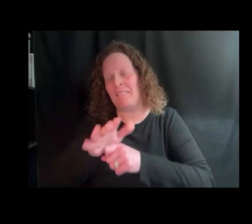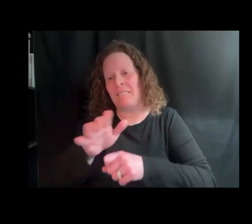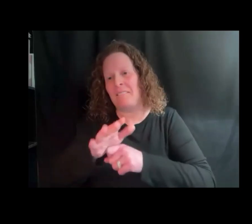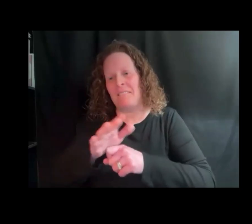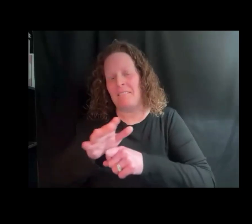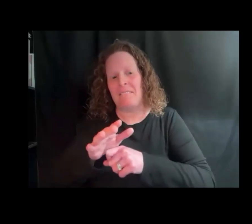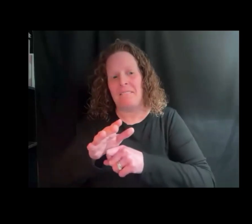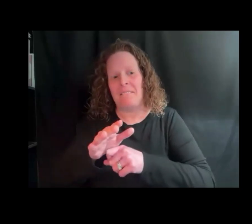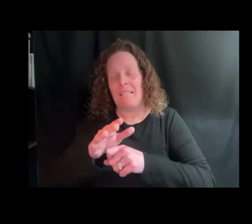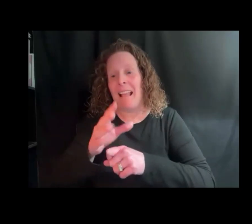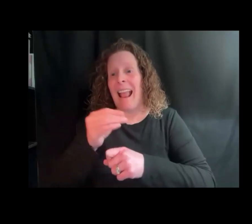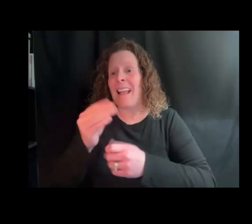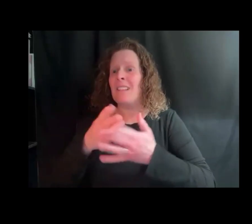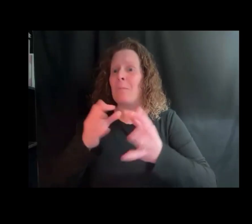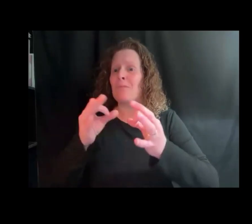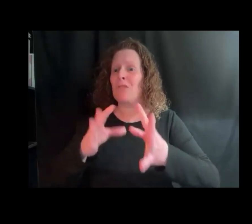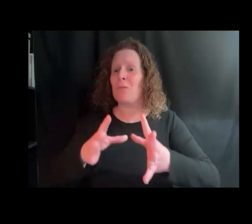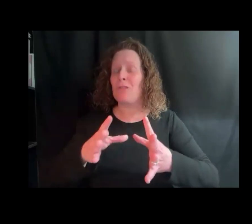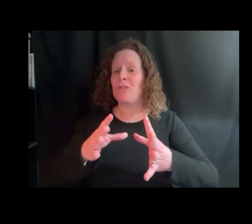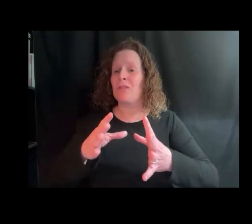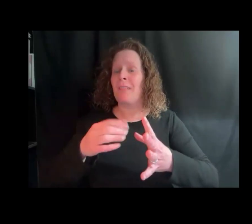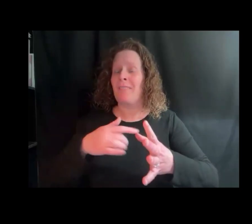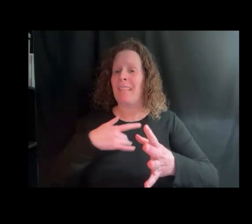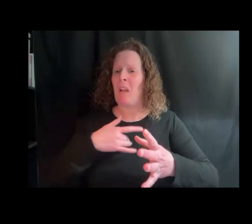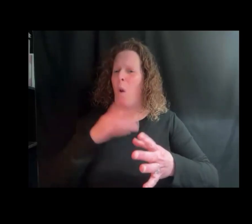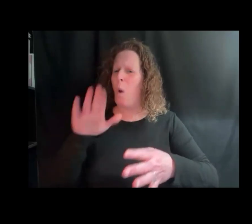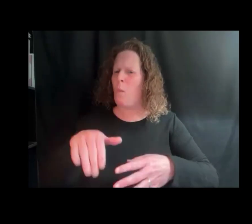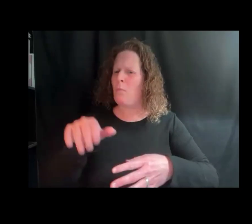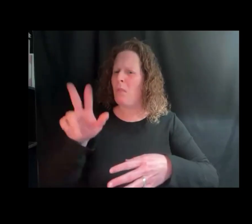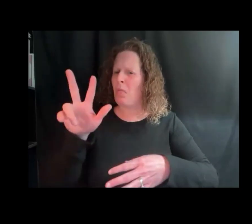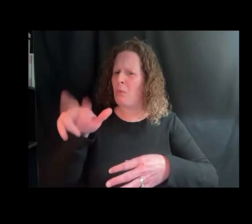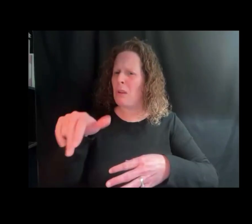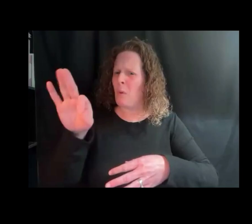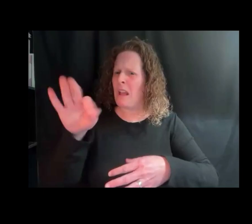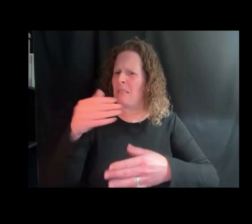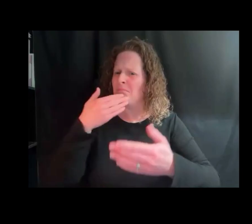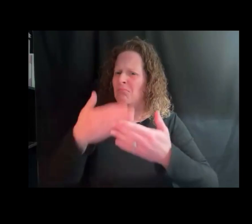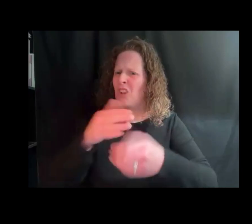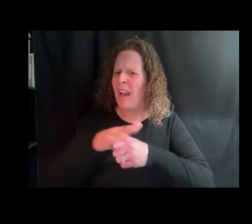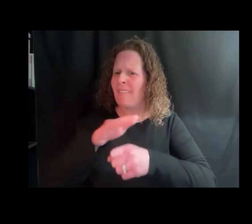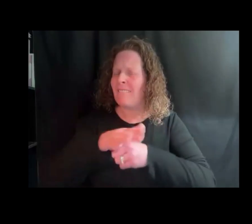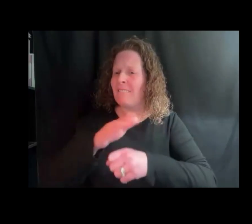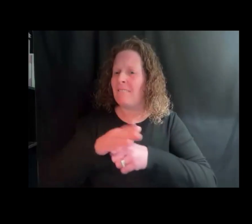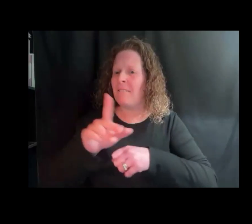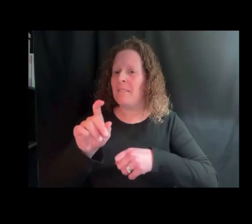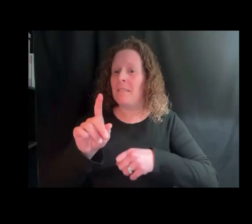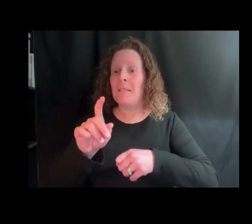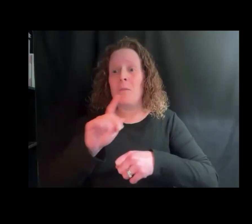improvement but in my opinion it's still not as much as you would expect right? Some